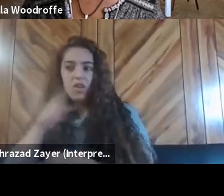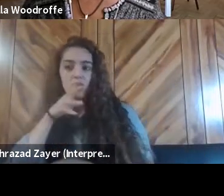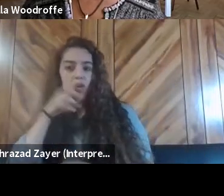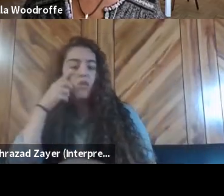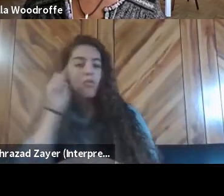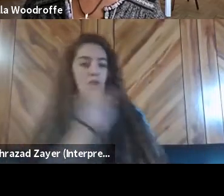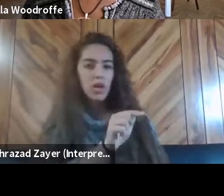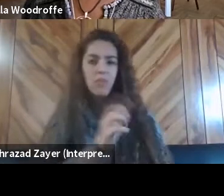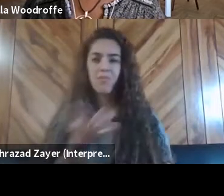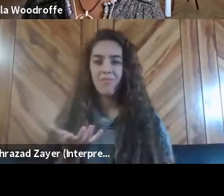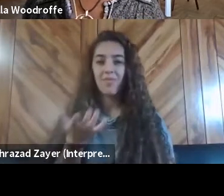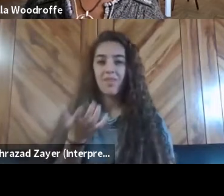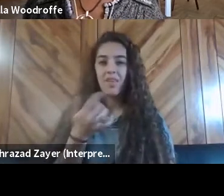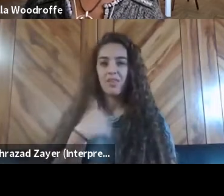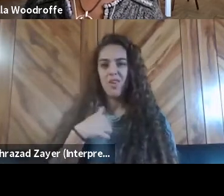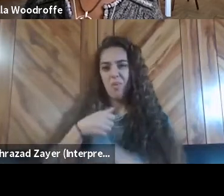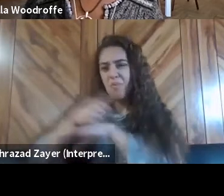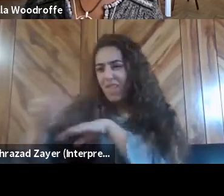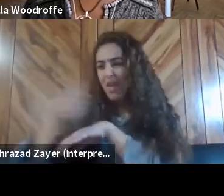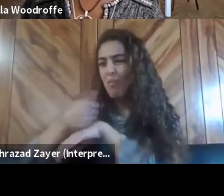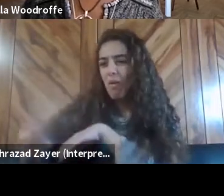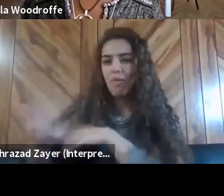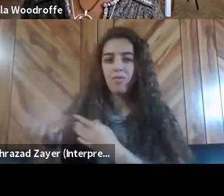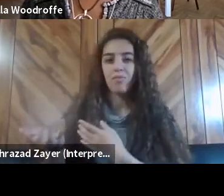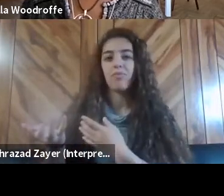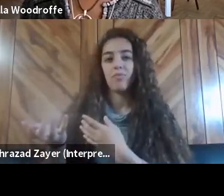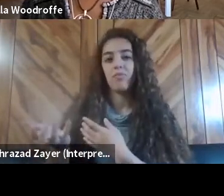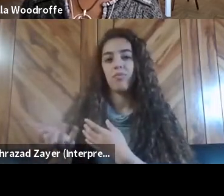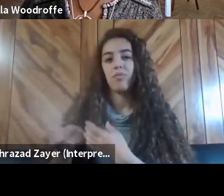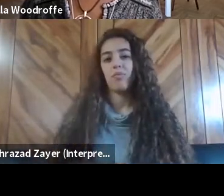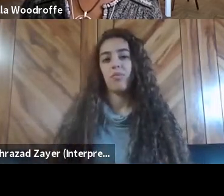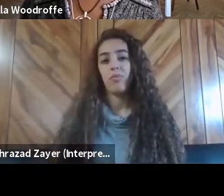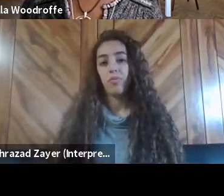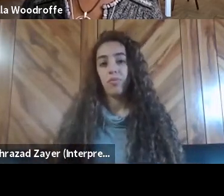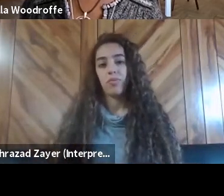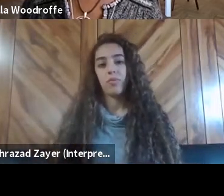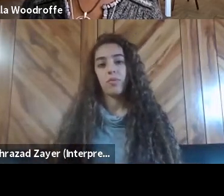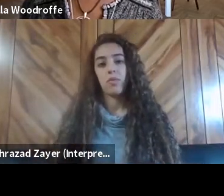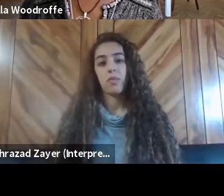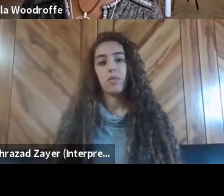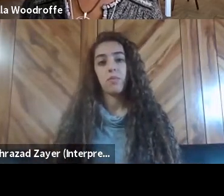or you're doing this, you're doing that, whatever. So, as far